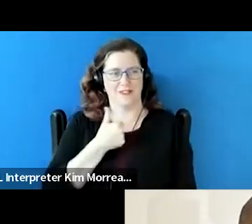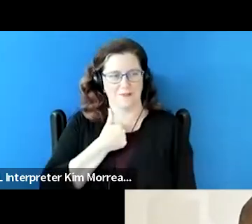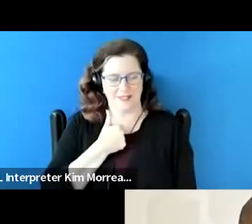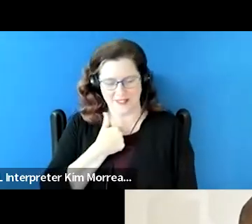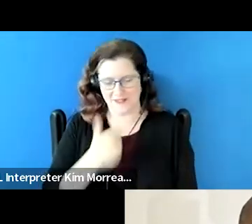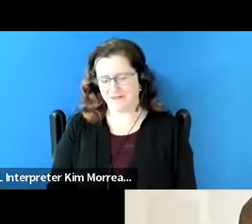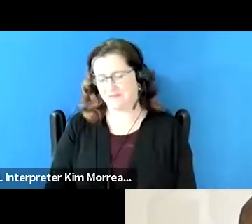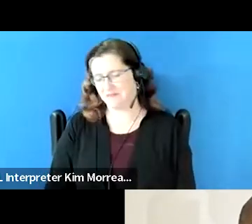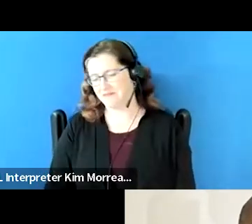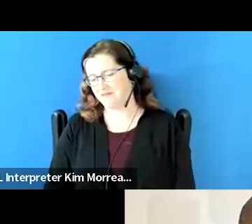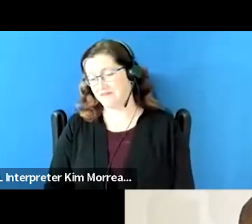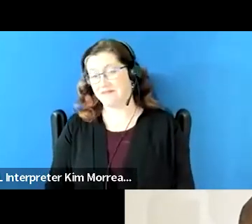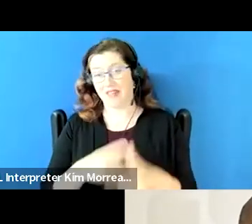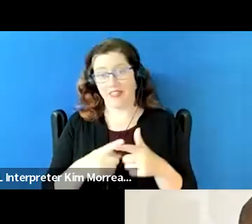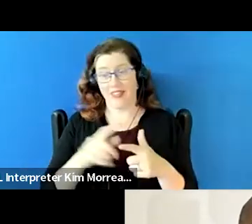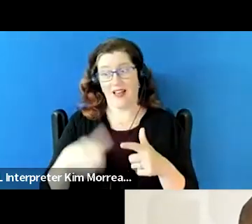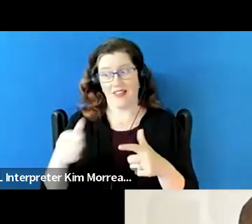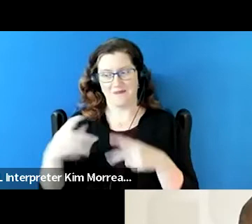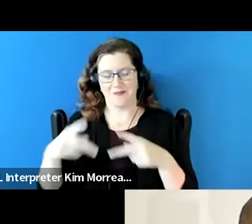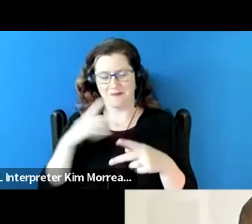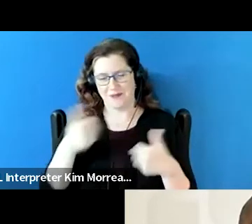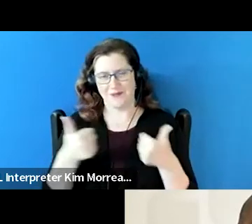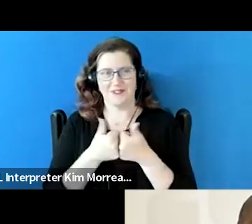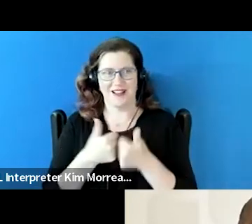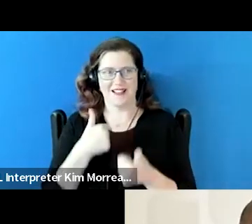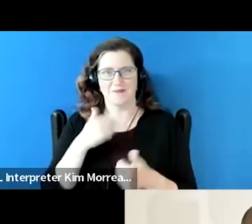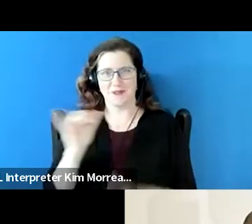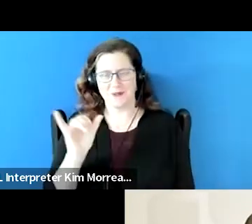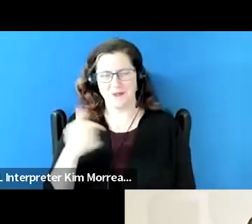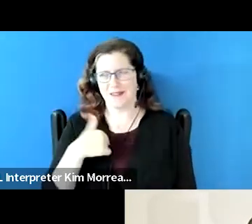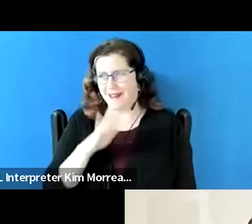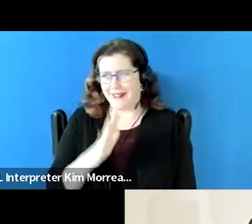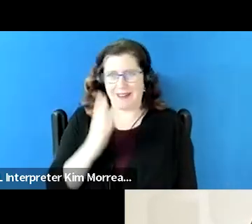and then get other people to challenge me I've never lived through a pandemic.